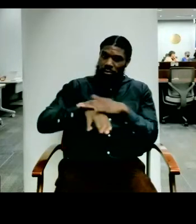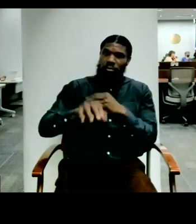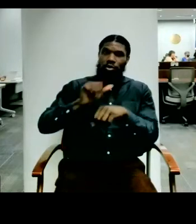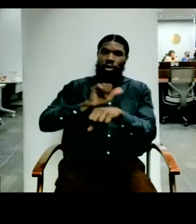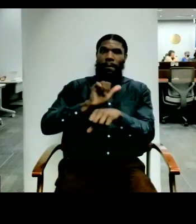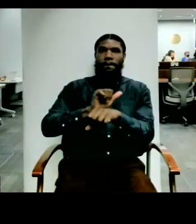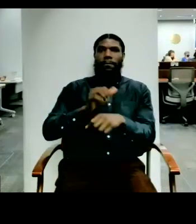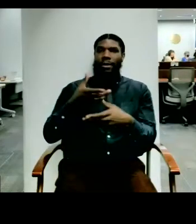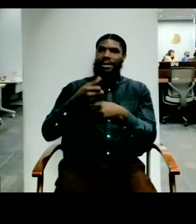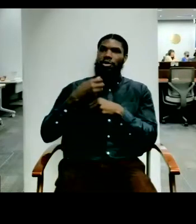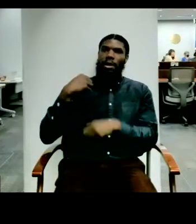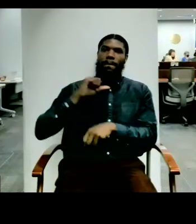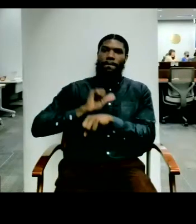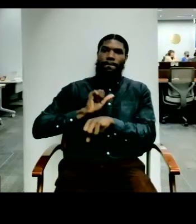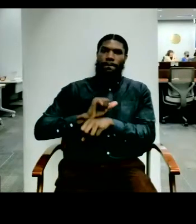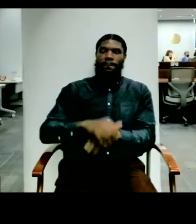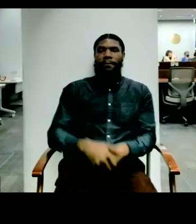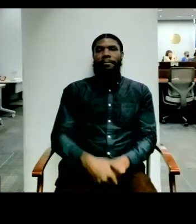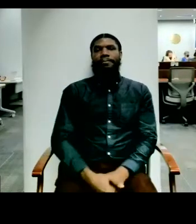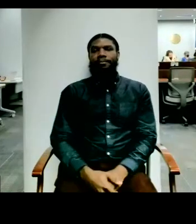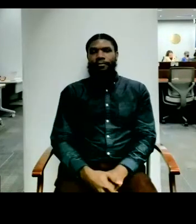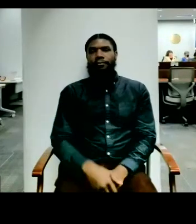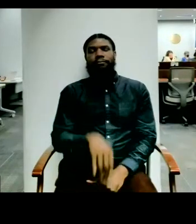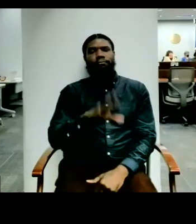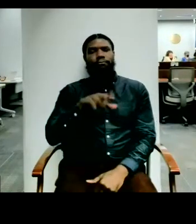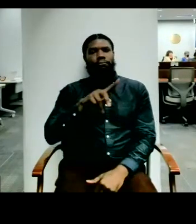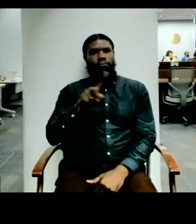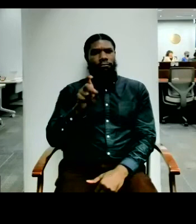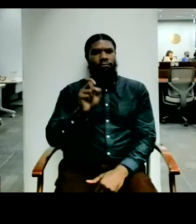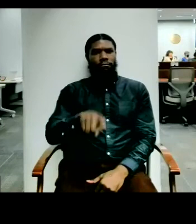Do you find that adopting a skills-based test or other